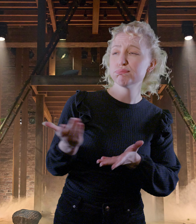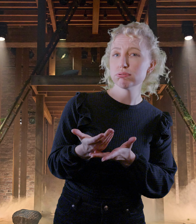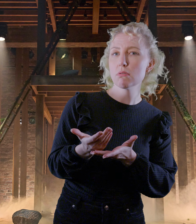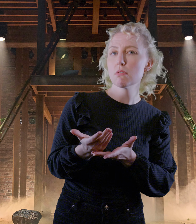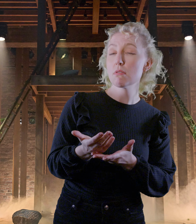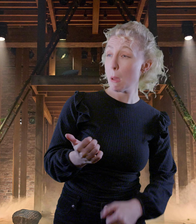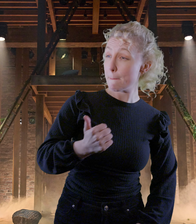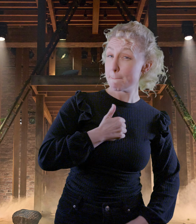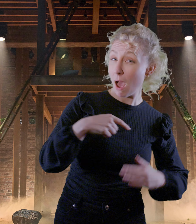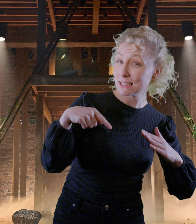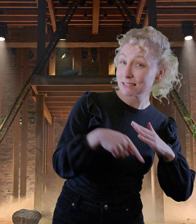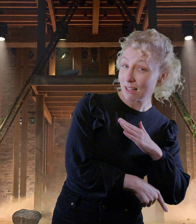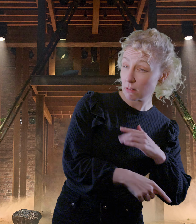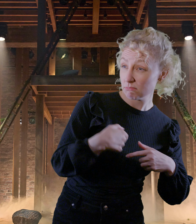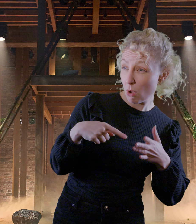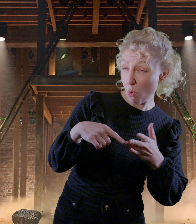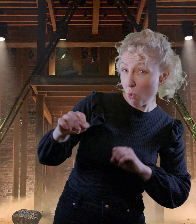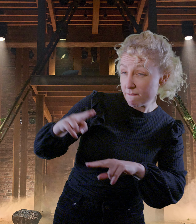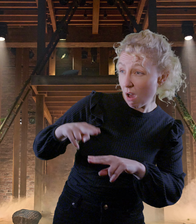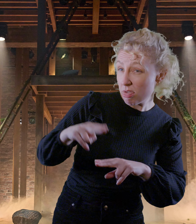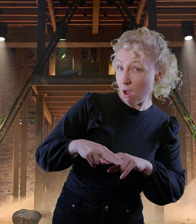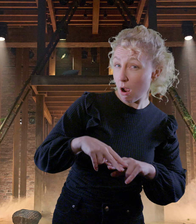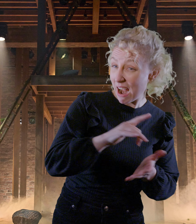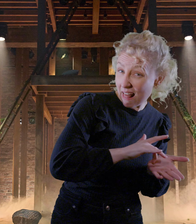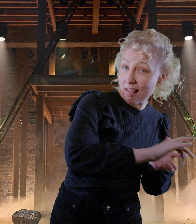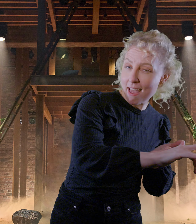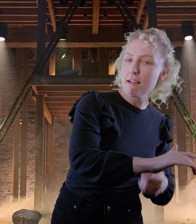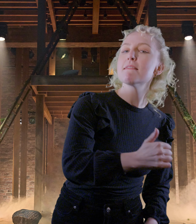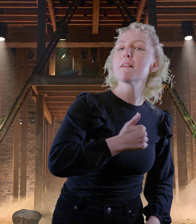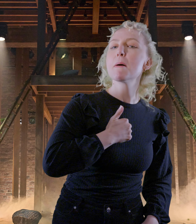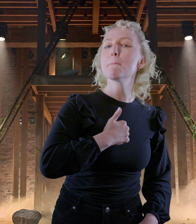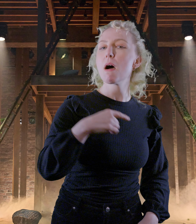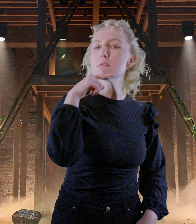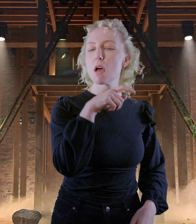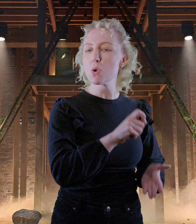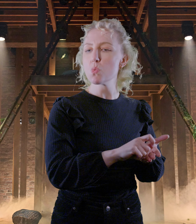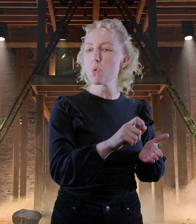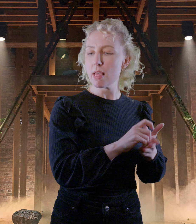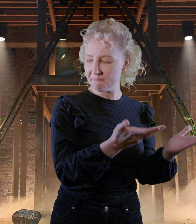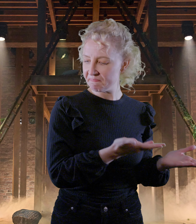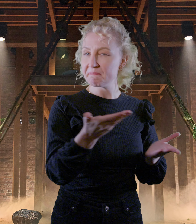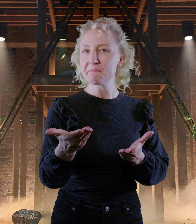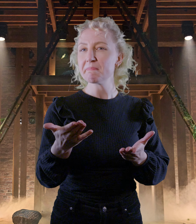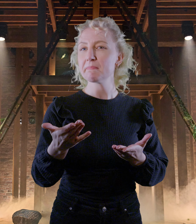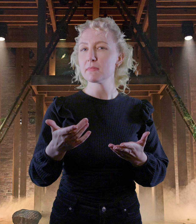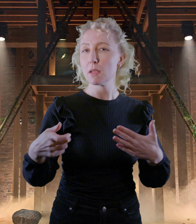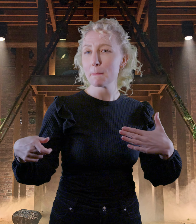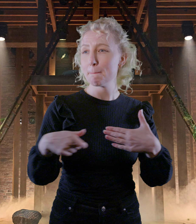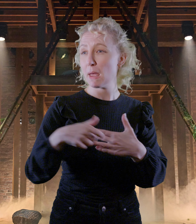If Bartholomew forgives John’s debt, William will marry Agnes and take her to live in Stratford.